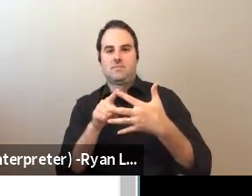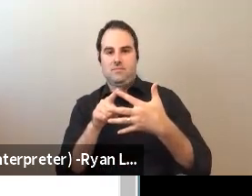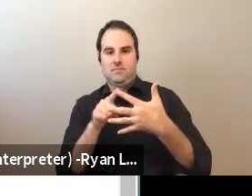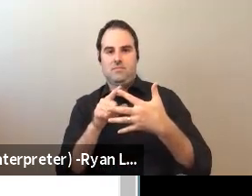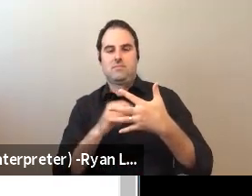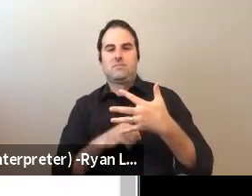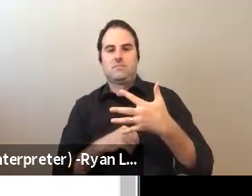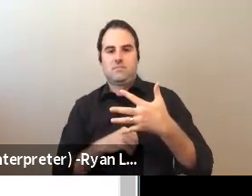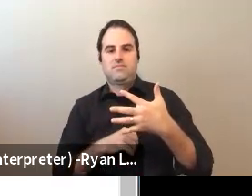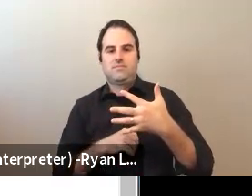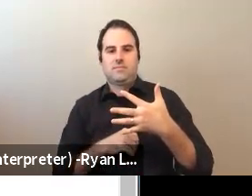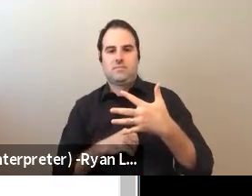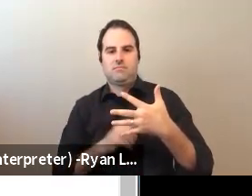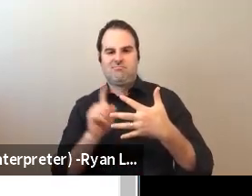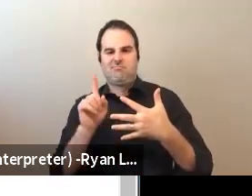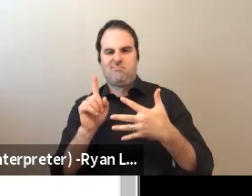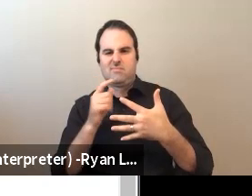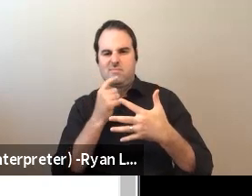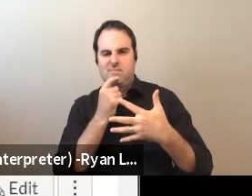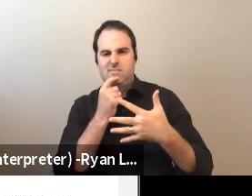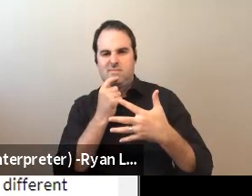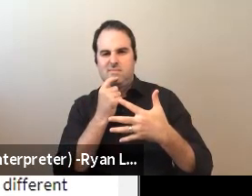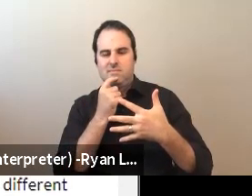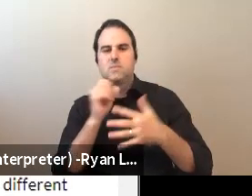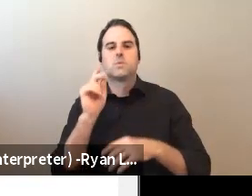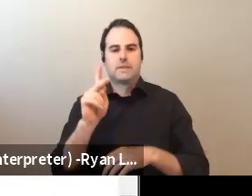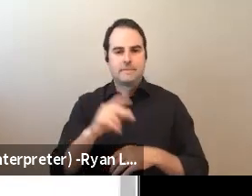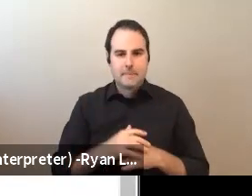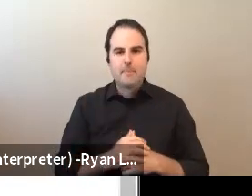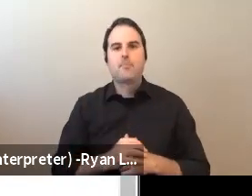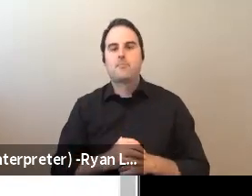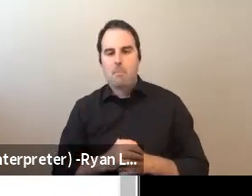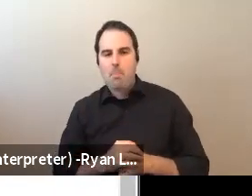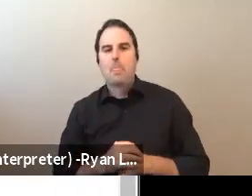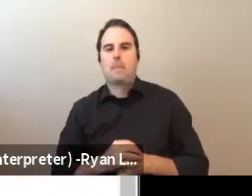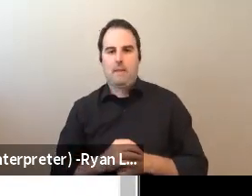Let's see here. Sally Potter: Okay, and then we go to the collections.